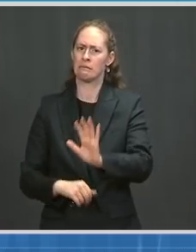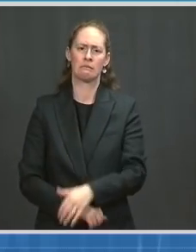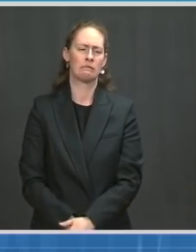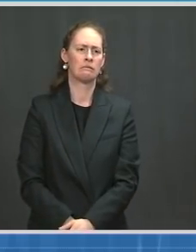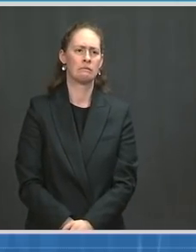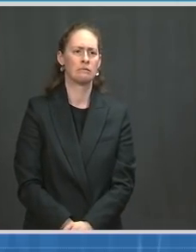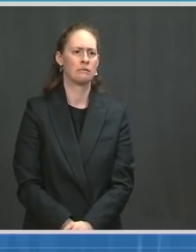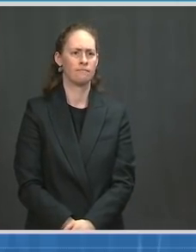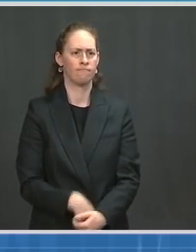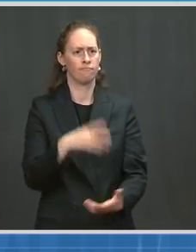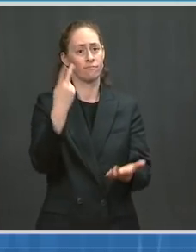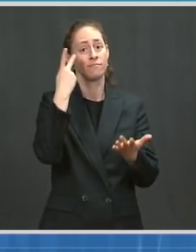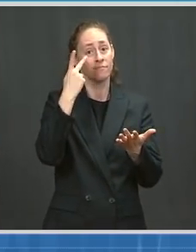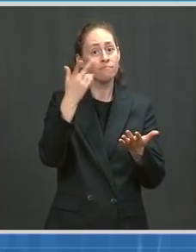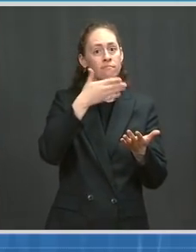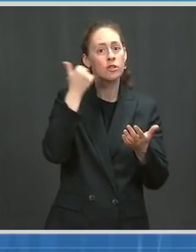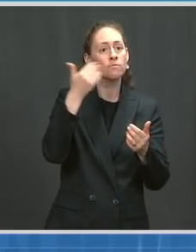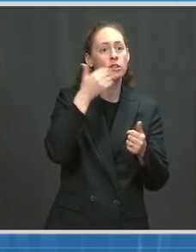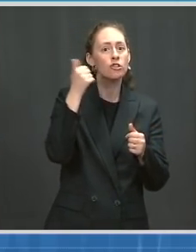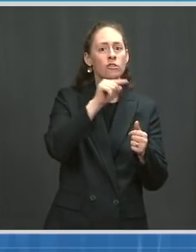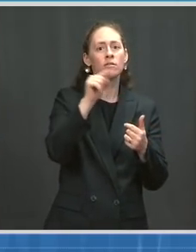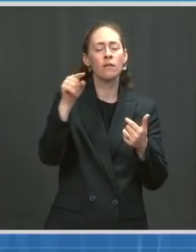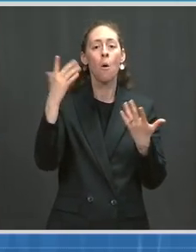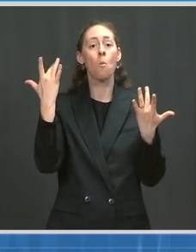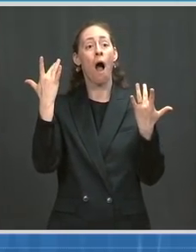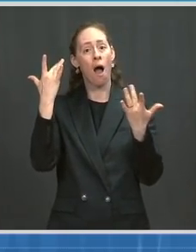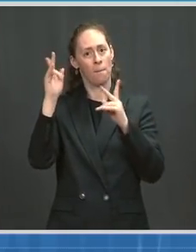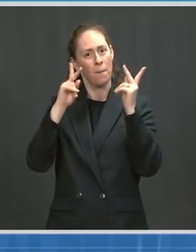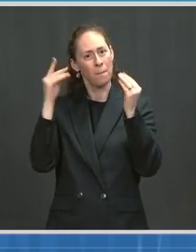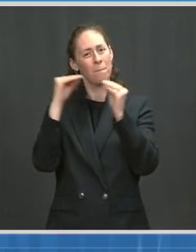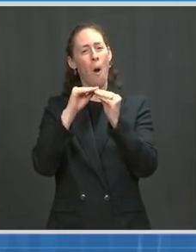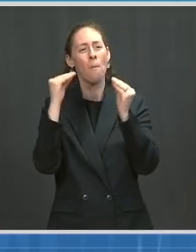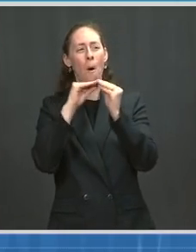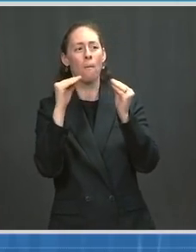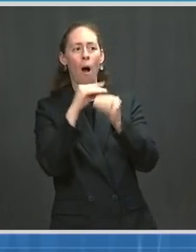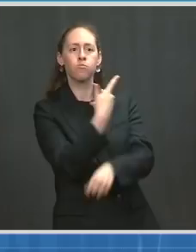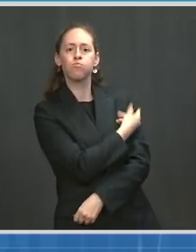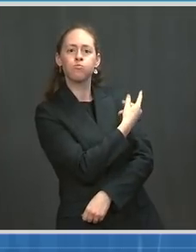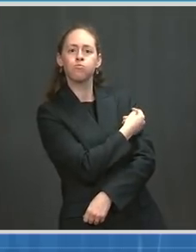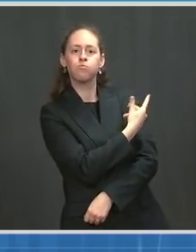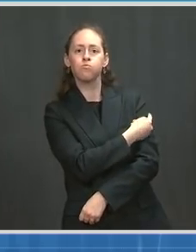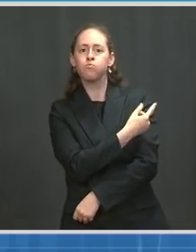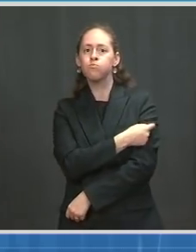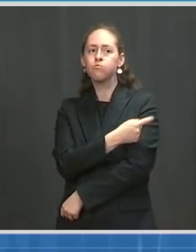because people have in fact gotten vaccinated. And if we continue on this path -- get more people vaccinated --